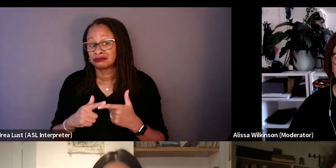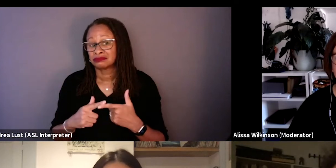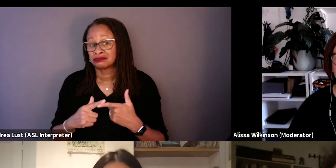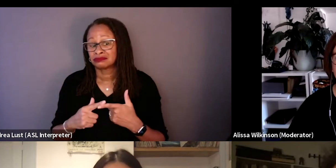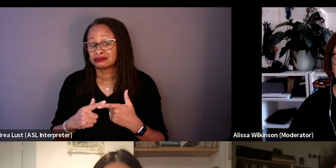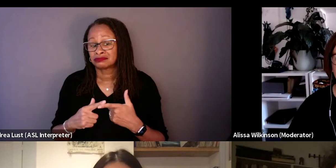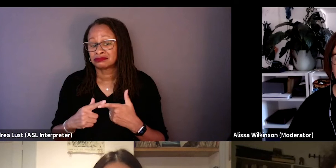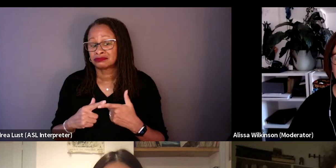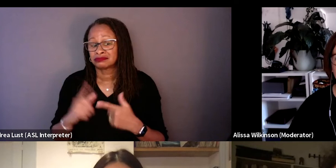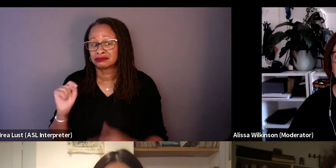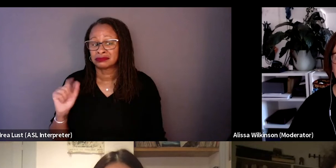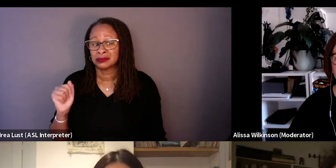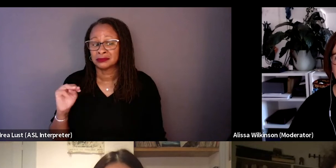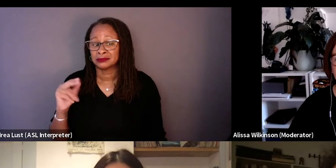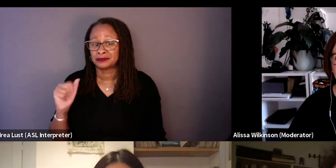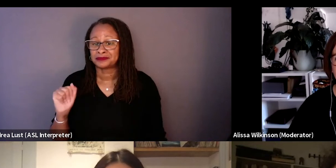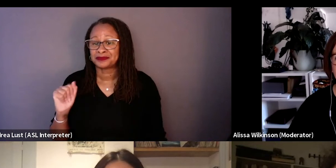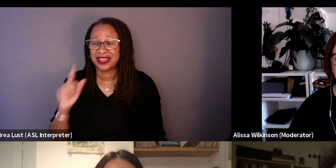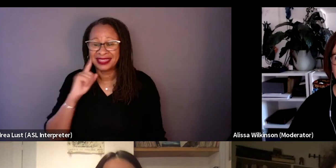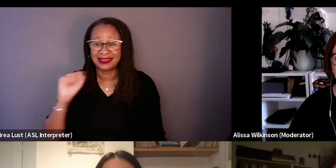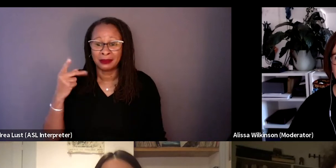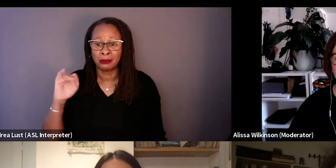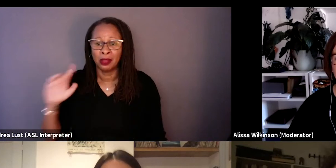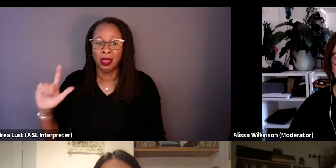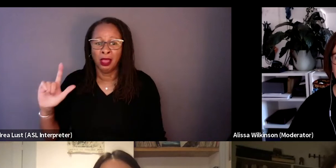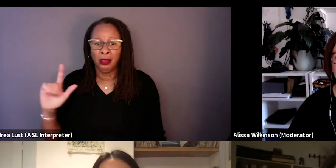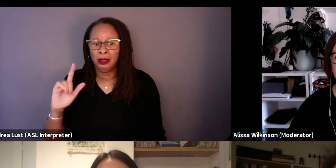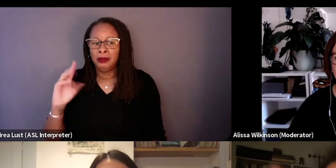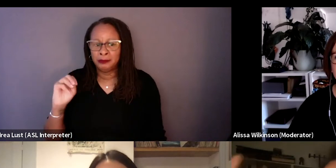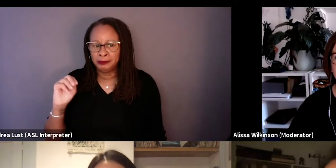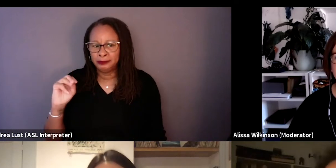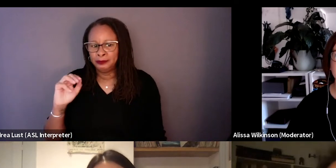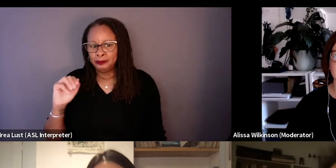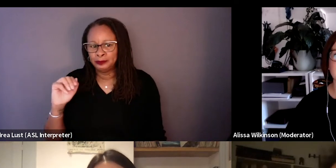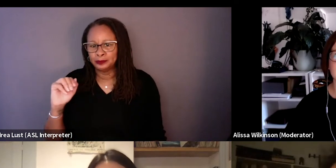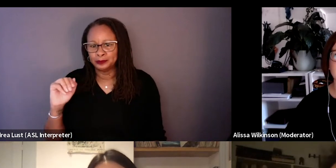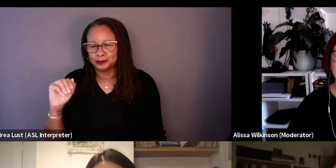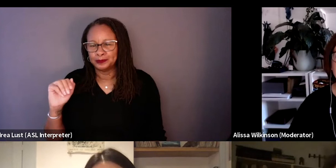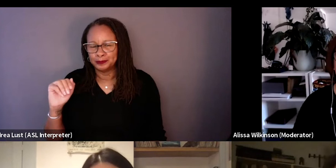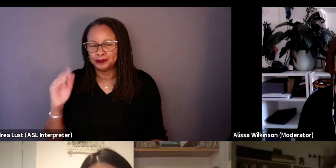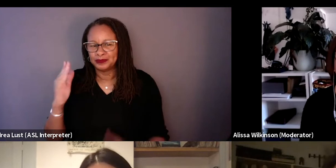Tamana it was April I think, or March. End of February when she decided.